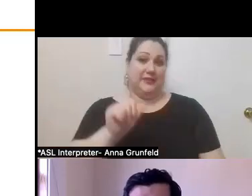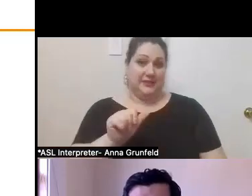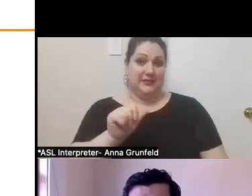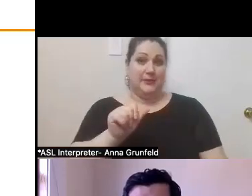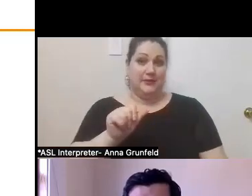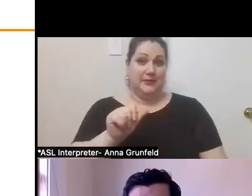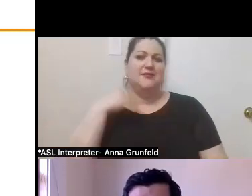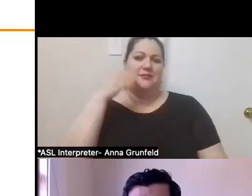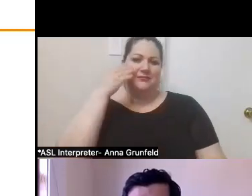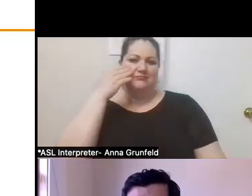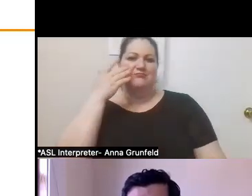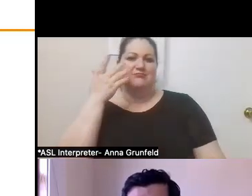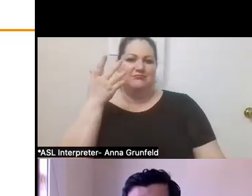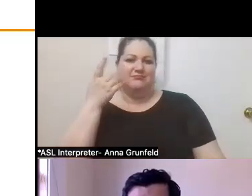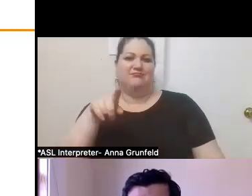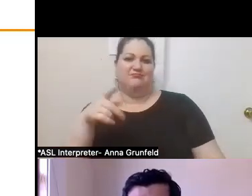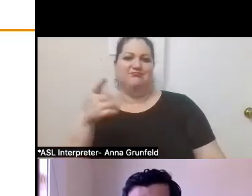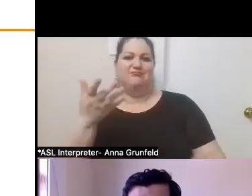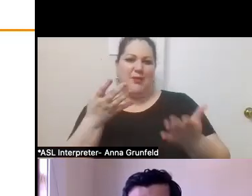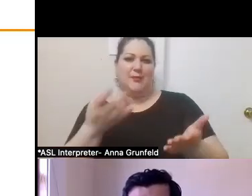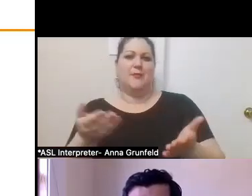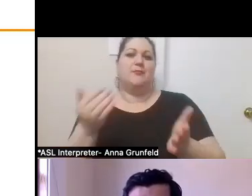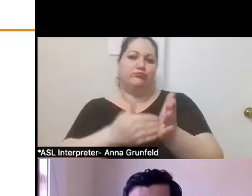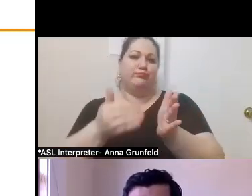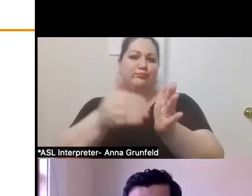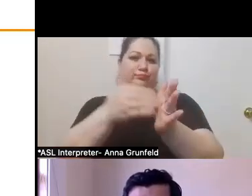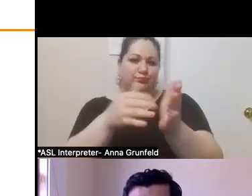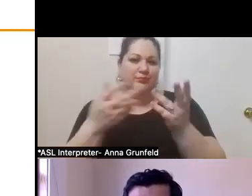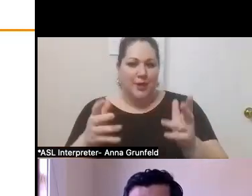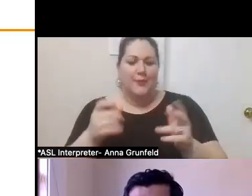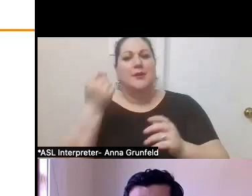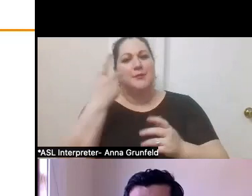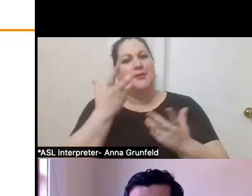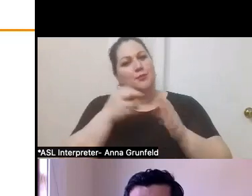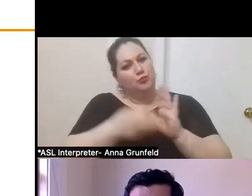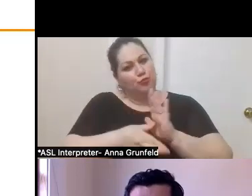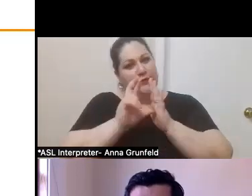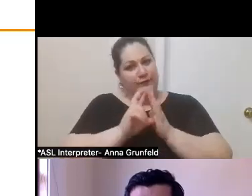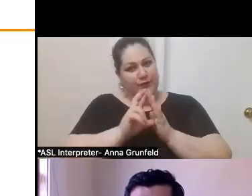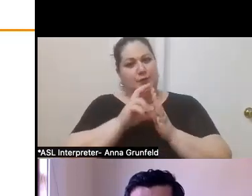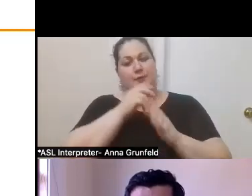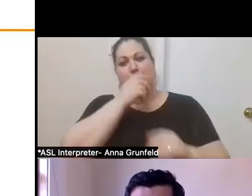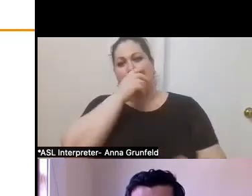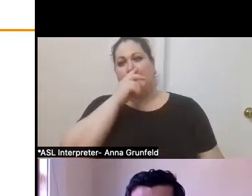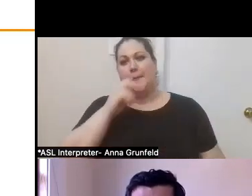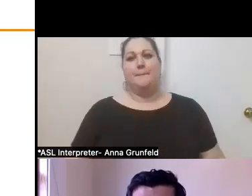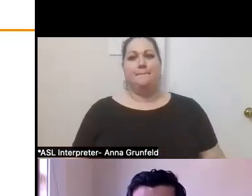But just to review with free wall as well as the prevalence of disability data,